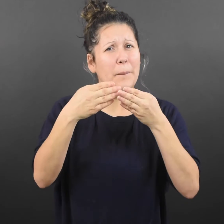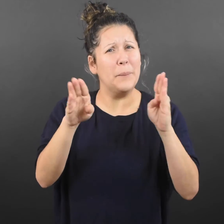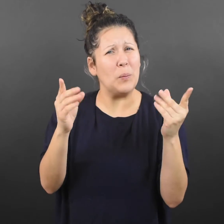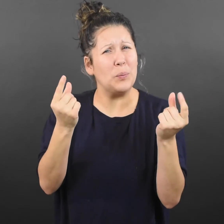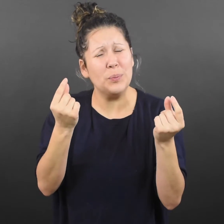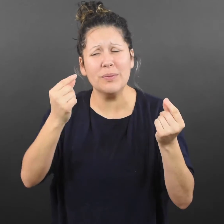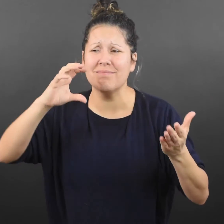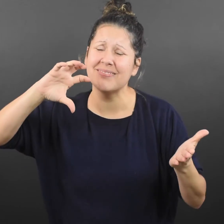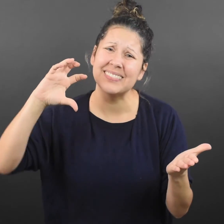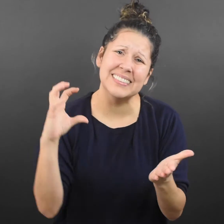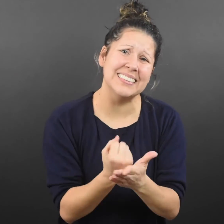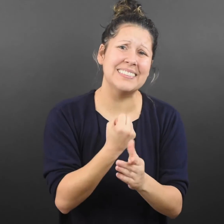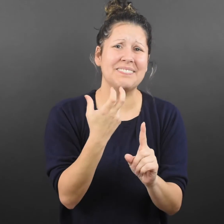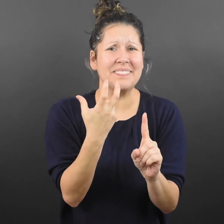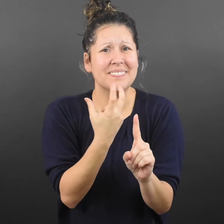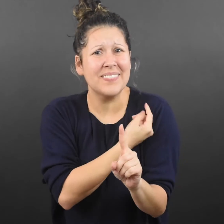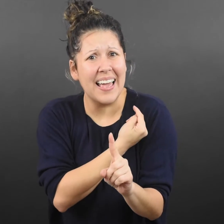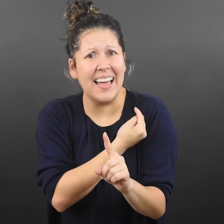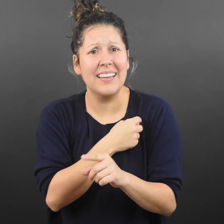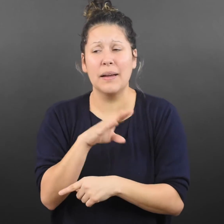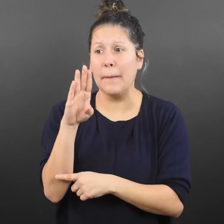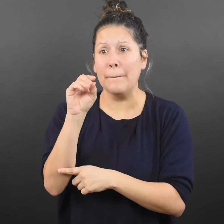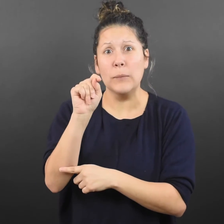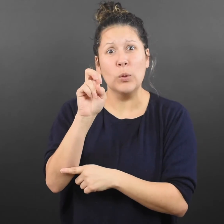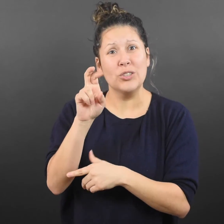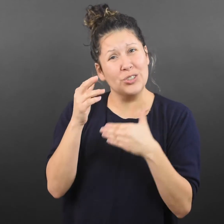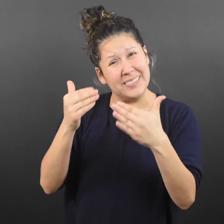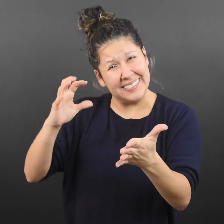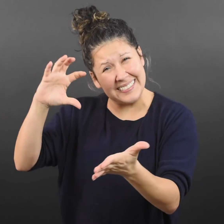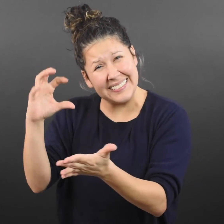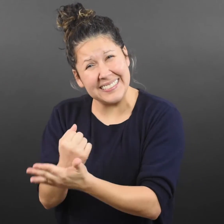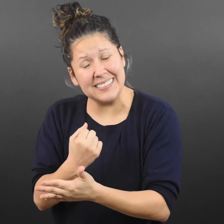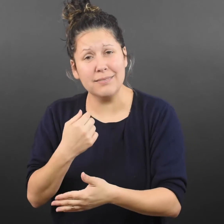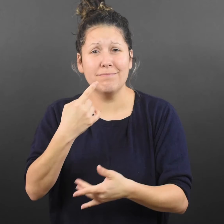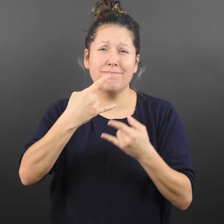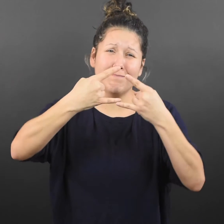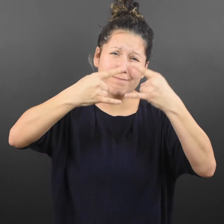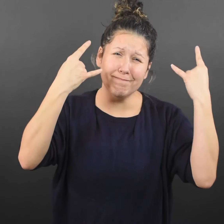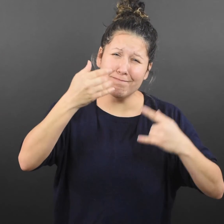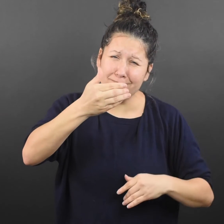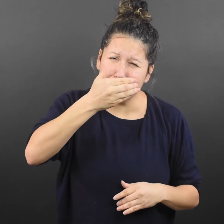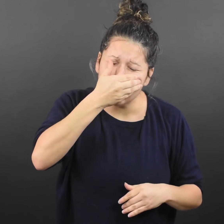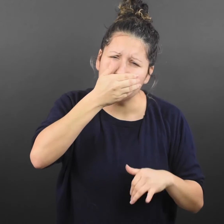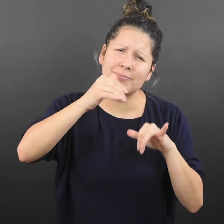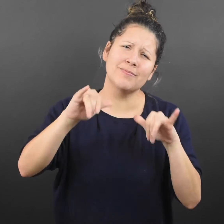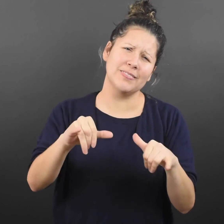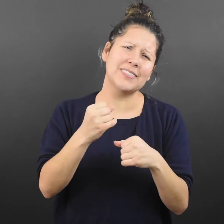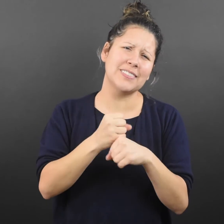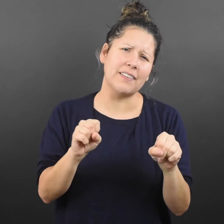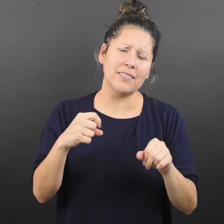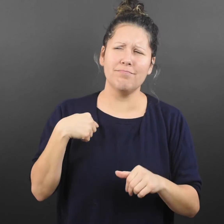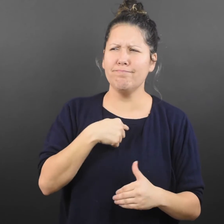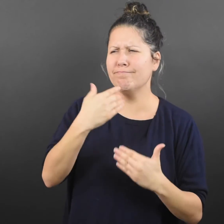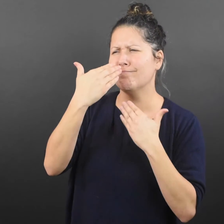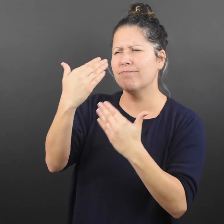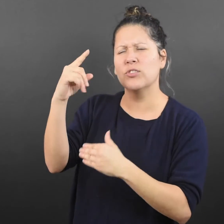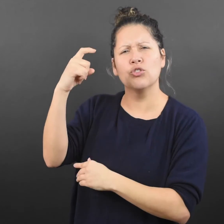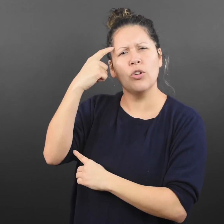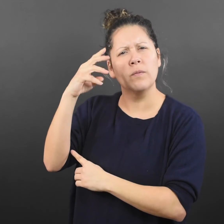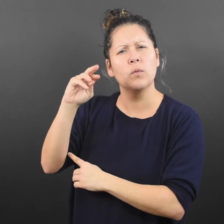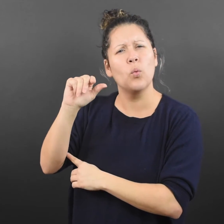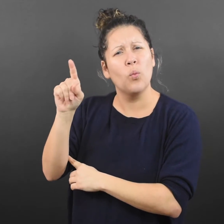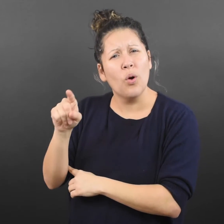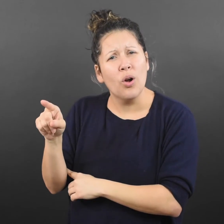booster, mask up, and stay safe. We thank Governor Walz, Senator Klobuchar, and President Biden for